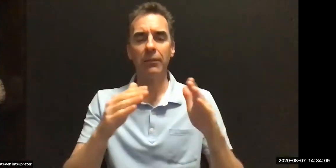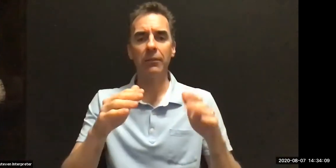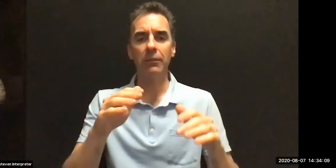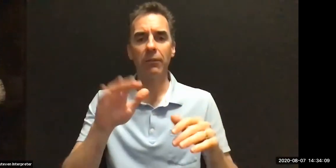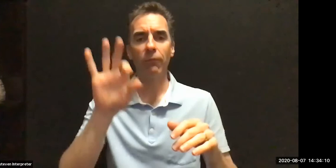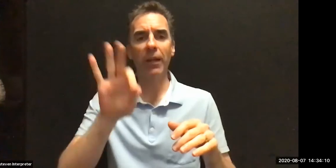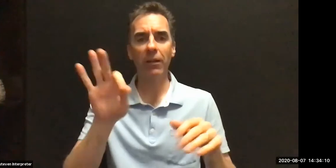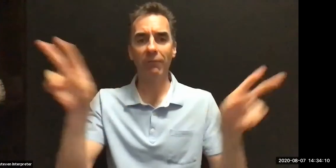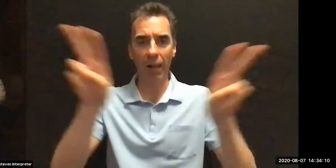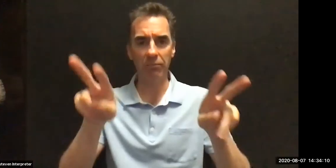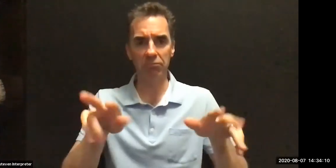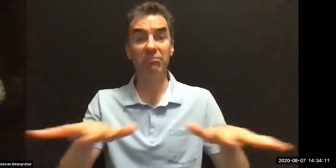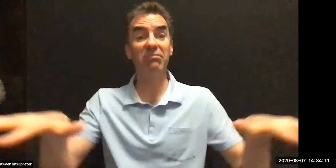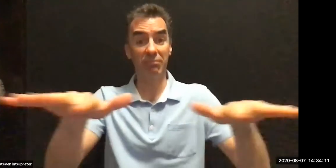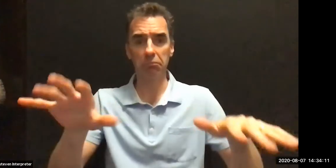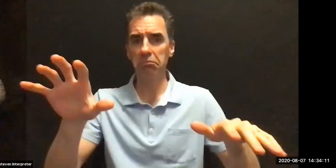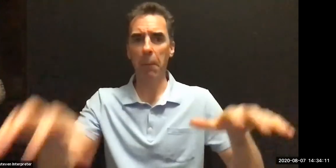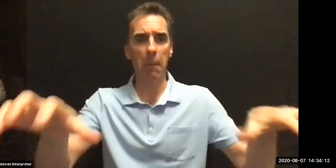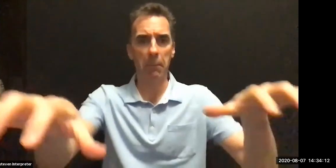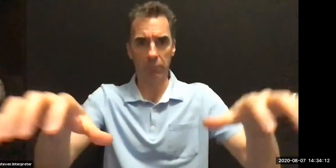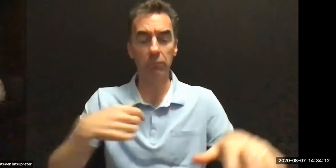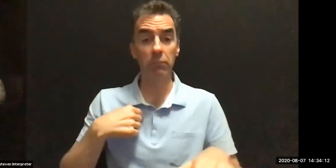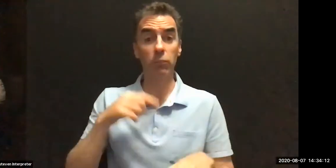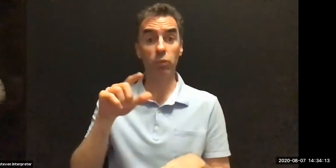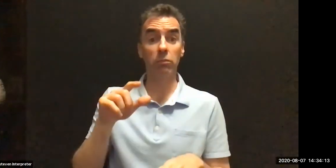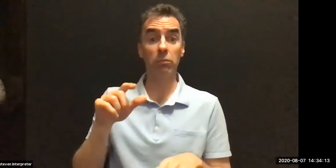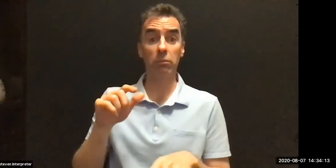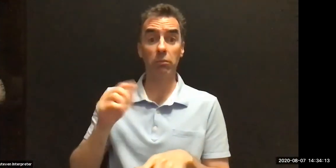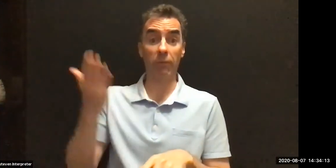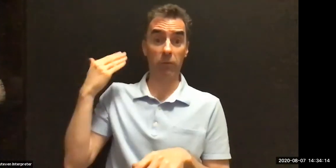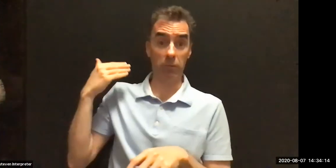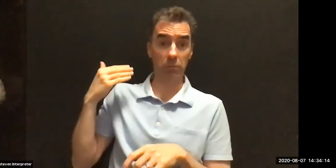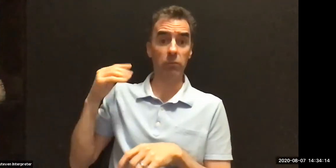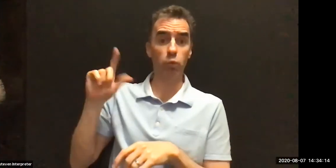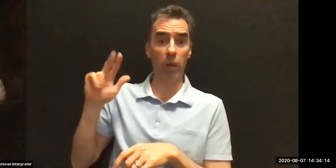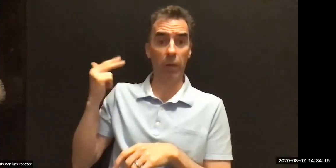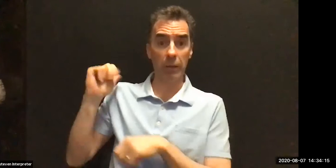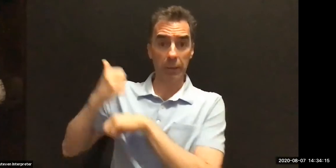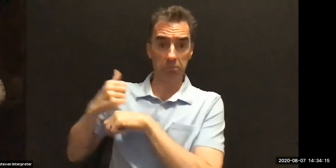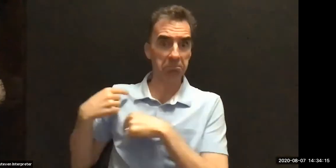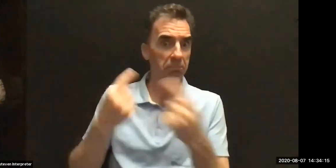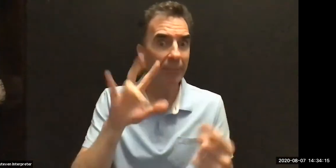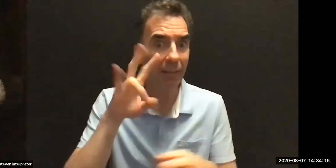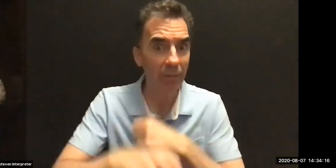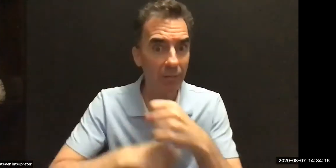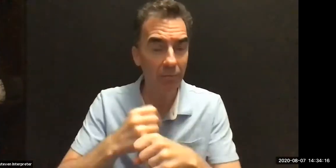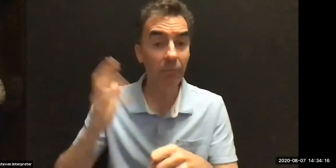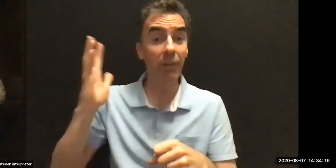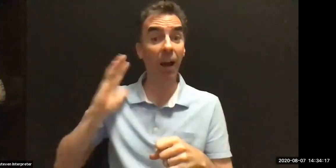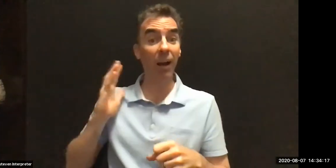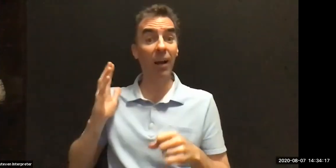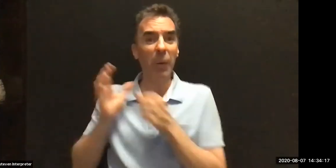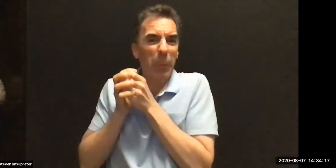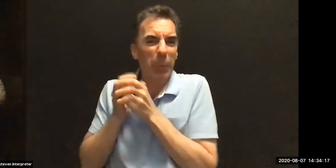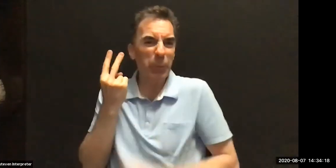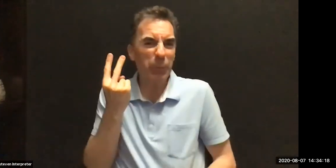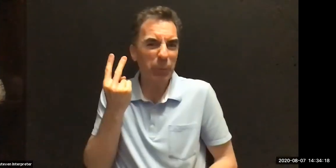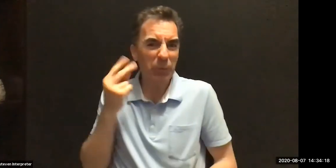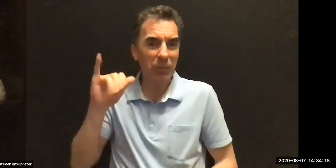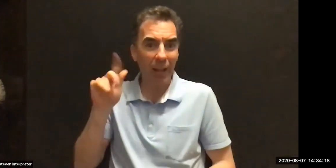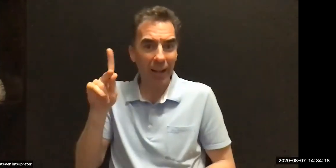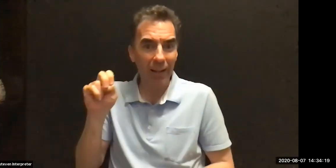Channelle Charest: We have been around since 2013 so we're seven years old. And we started with a team of two Jake so brawl and Irma old one junior